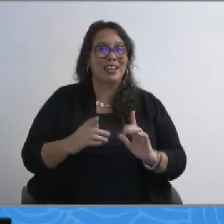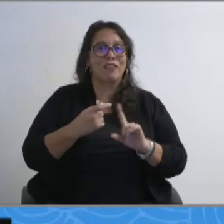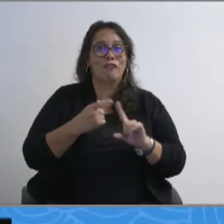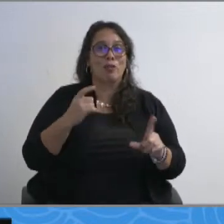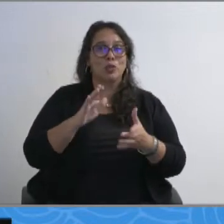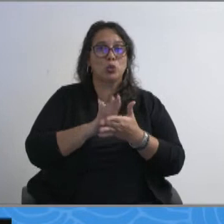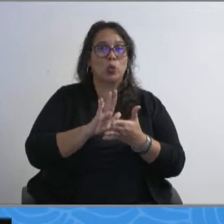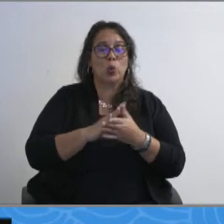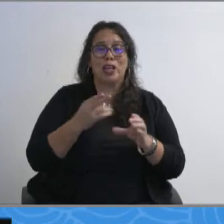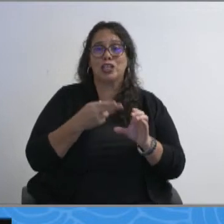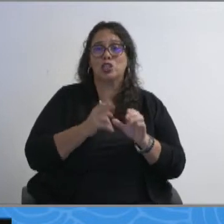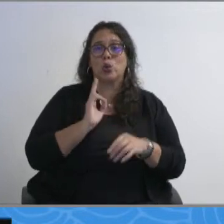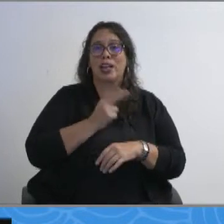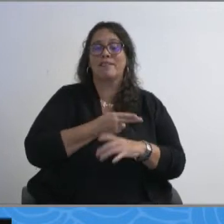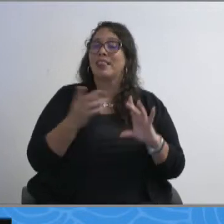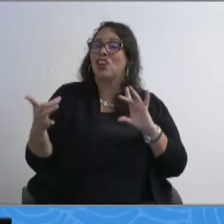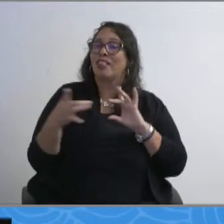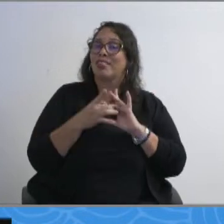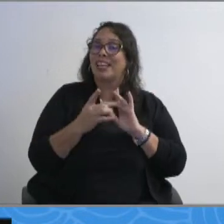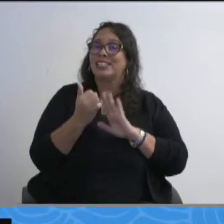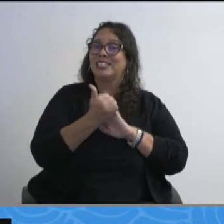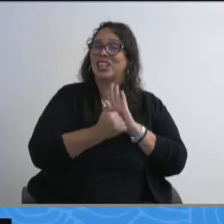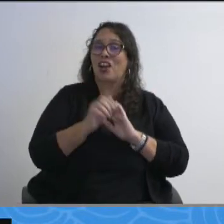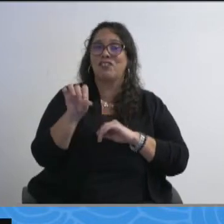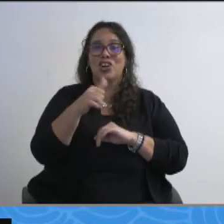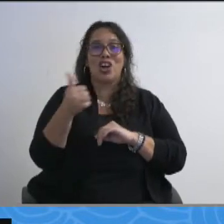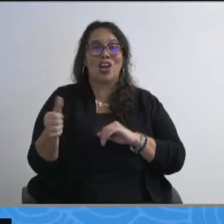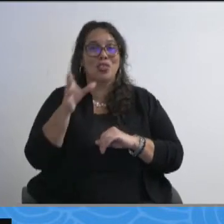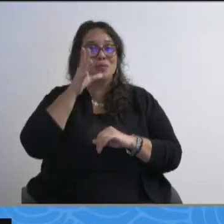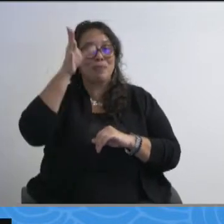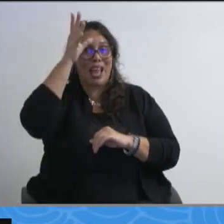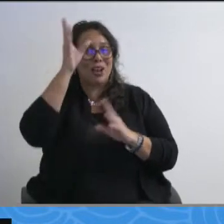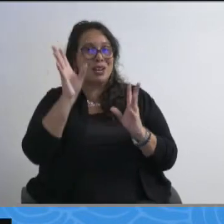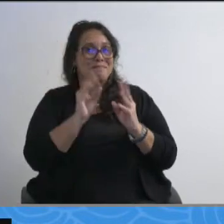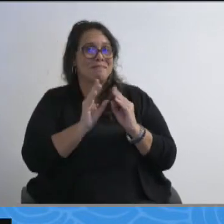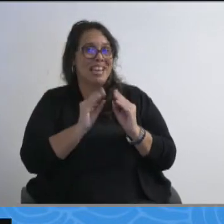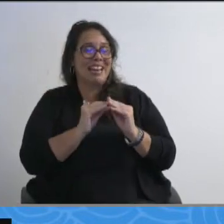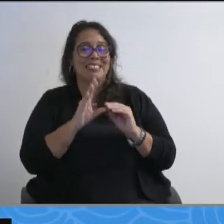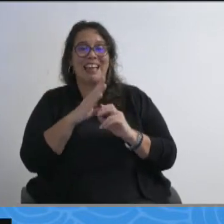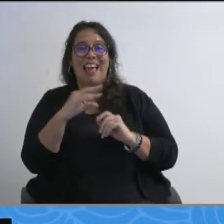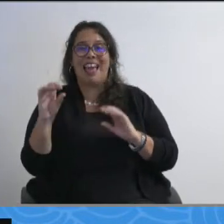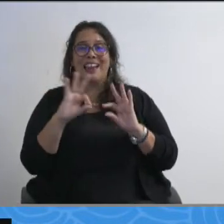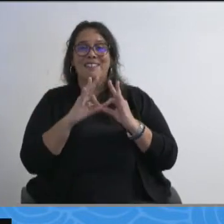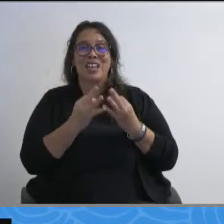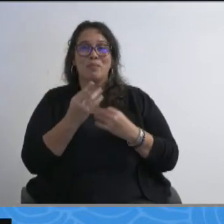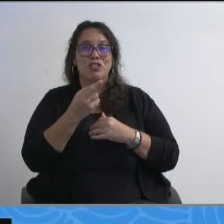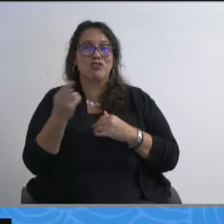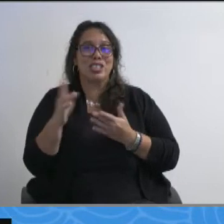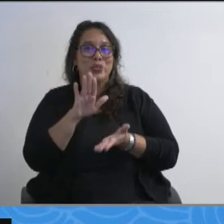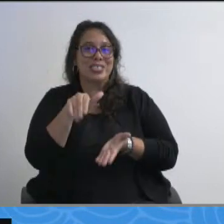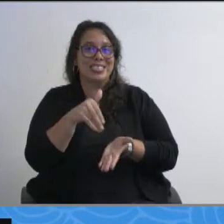There are also links in our agenda for other parent meetings and our family resource centers.